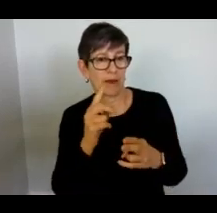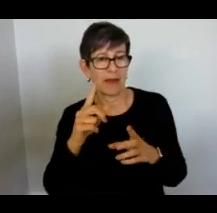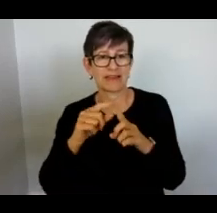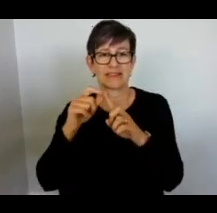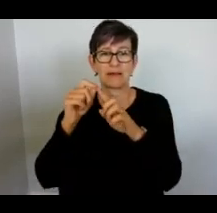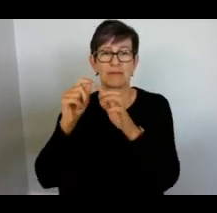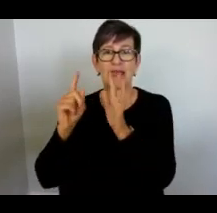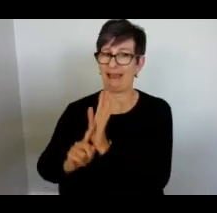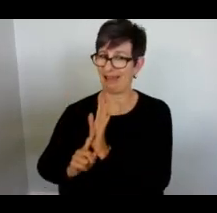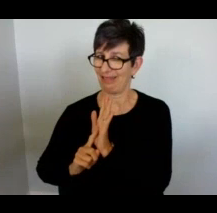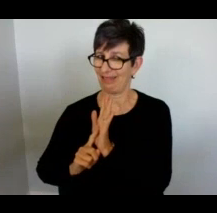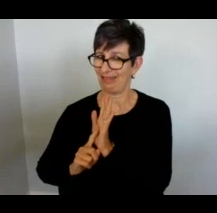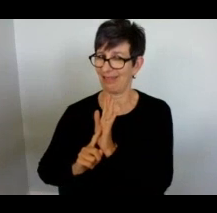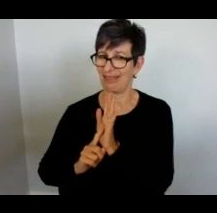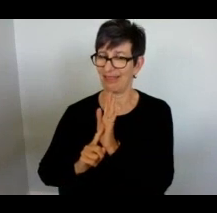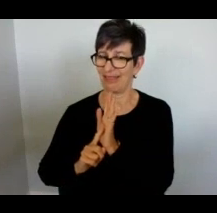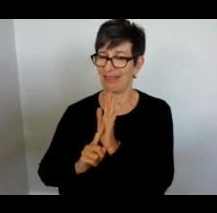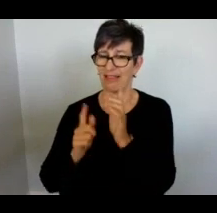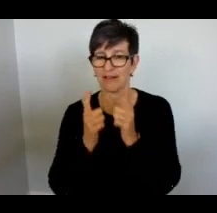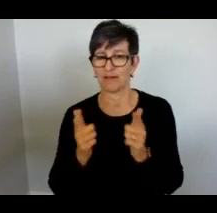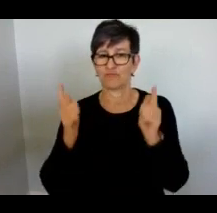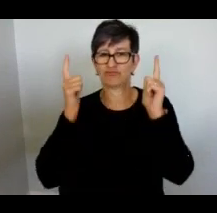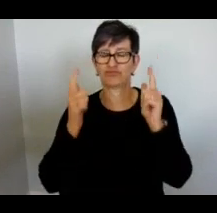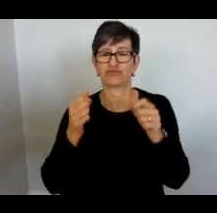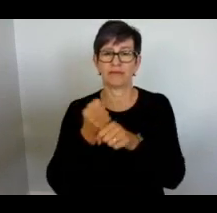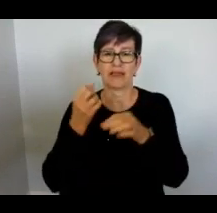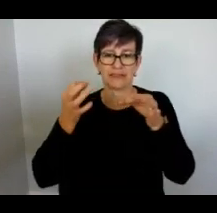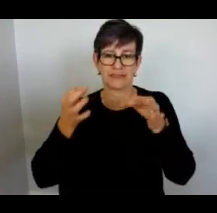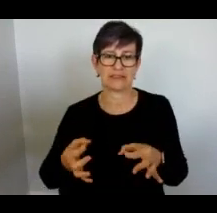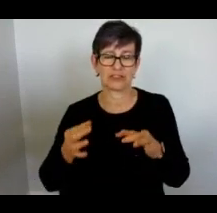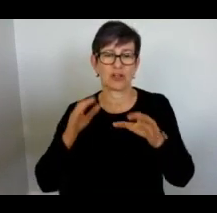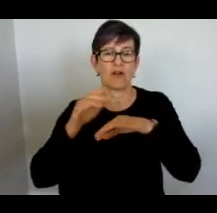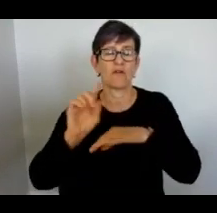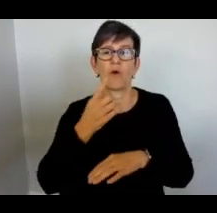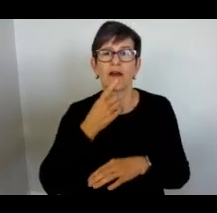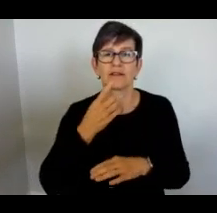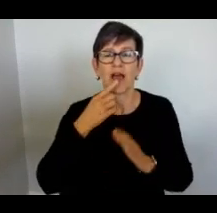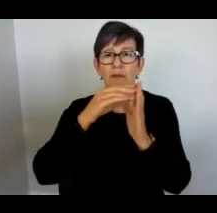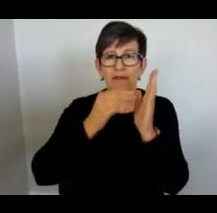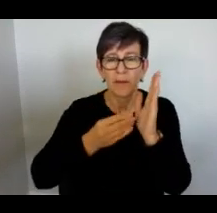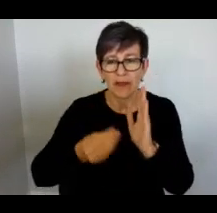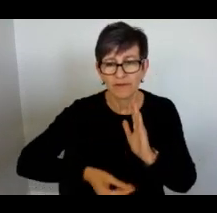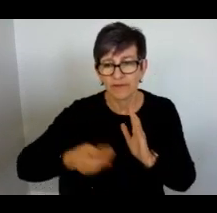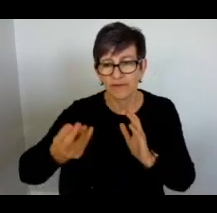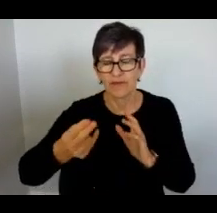the ultimate decision-making around what sort of application is before the court and is not bound